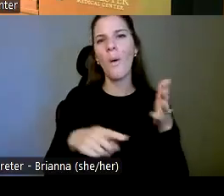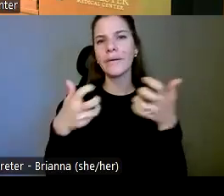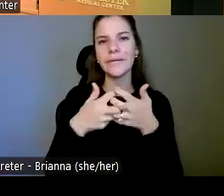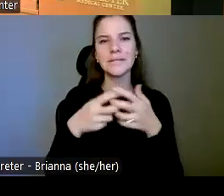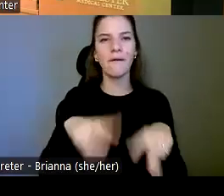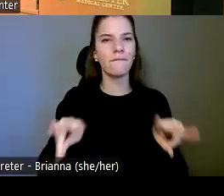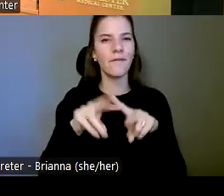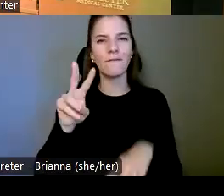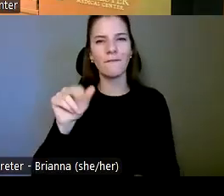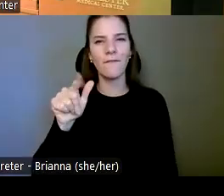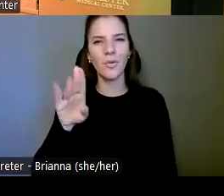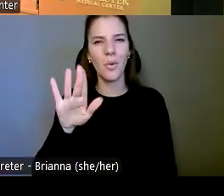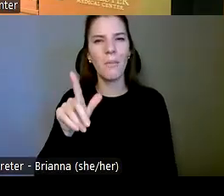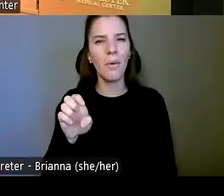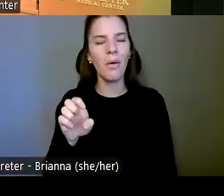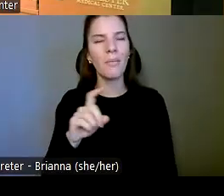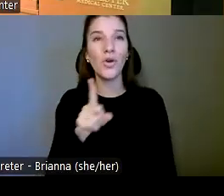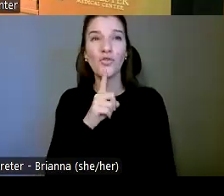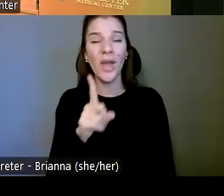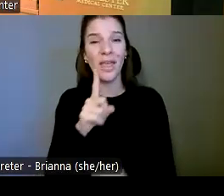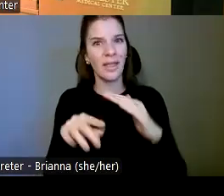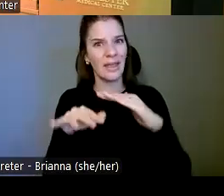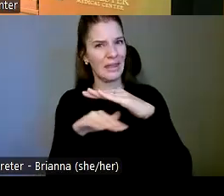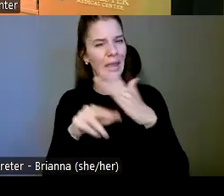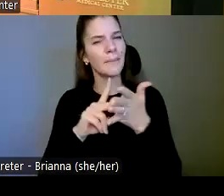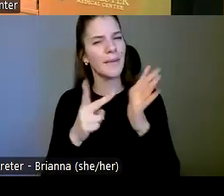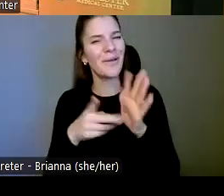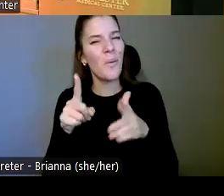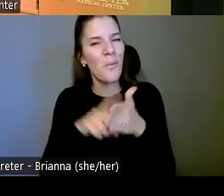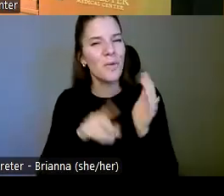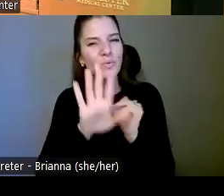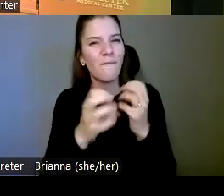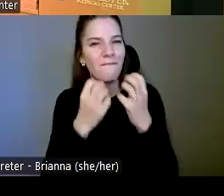what I heard was what are your values and what do you care about that single key I can't imagine